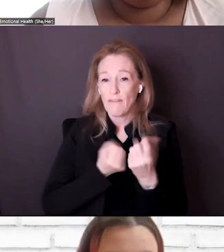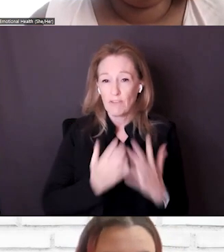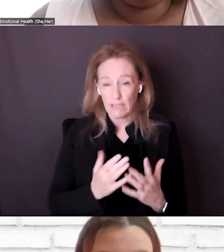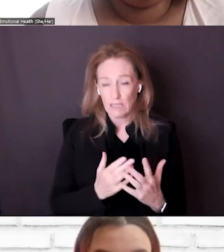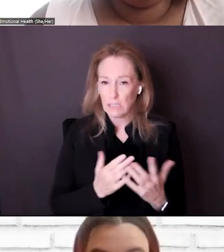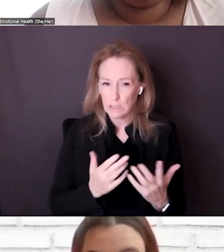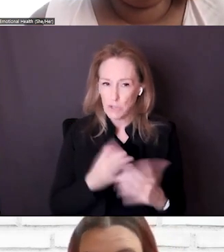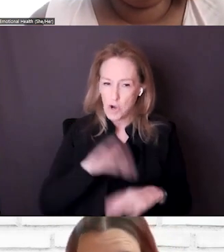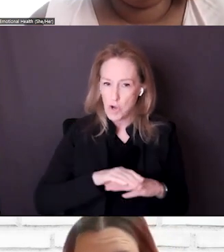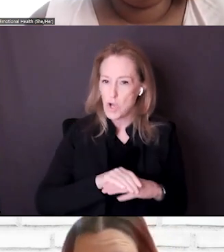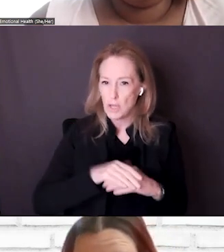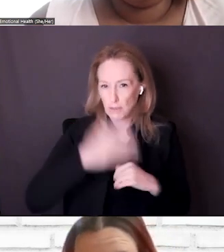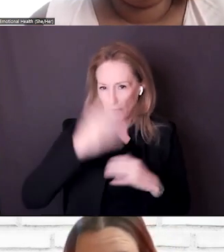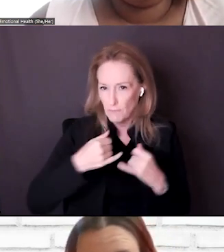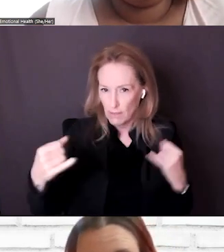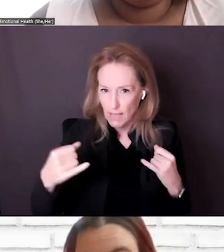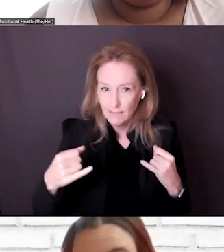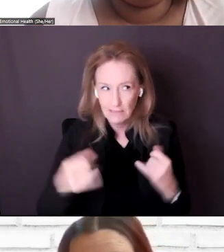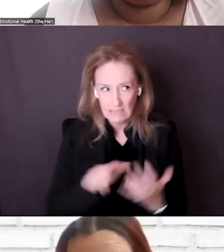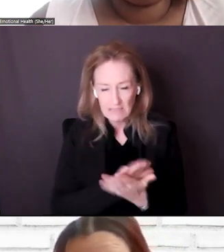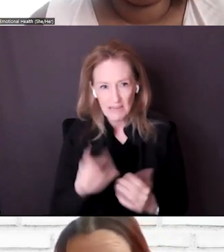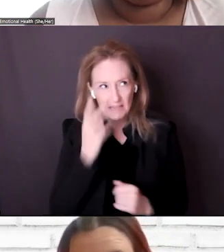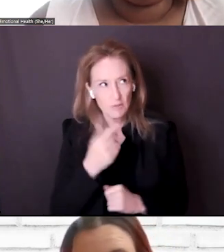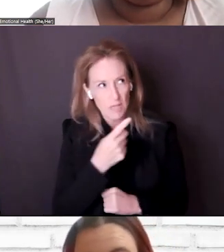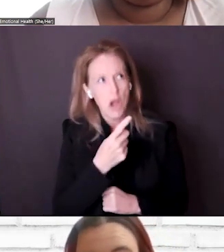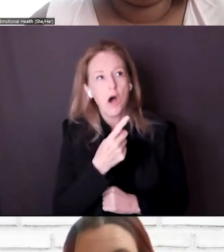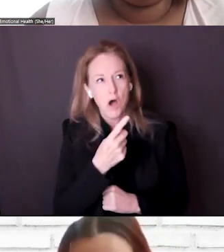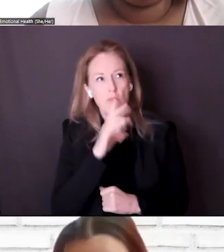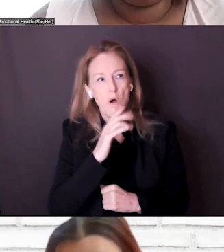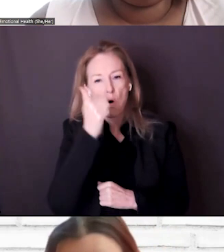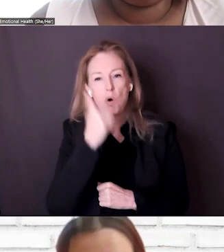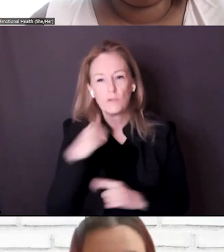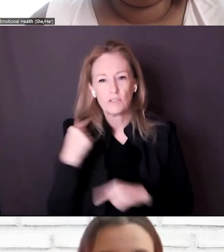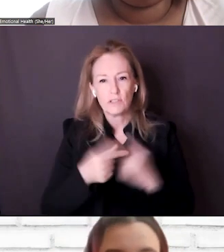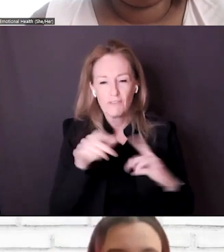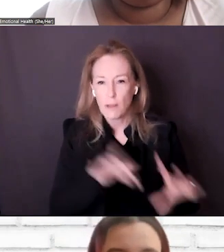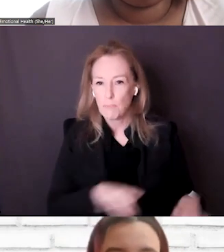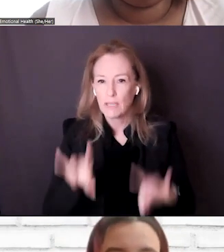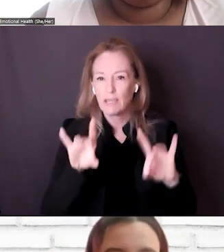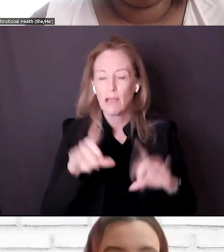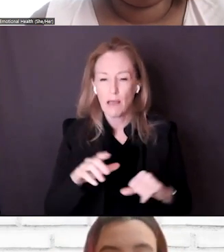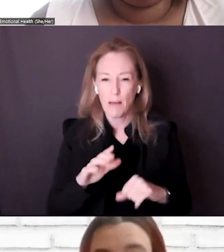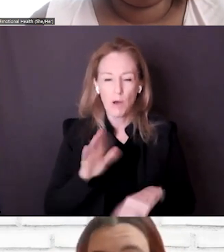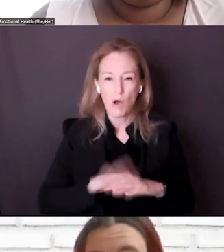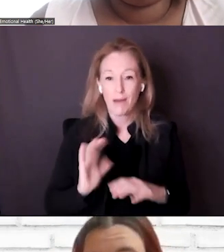EXCITING TO SEE THE OLER GENERATE PICKING UP ON THE MOMENTUM AND